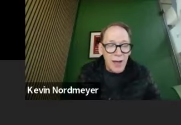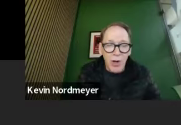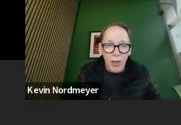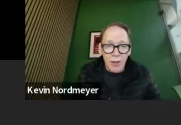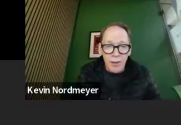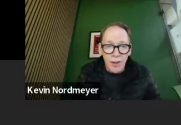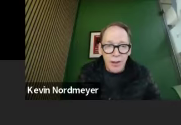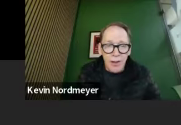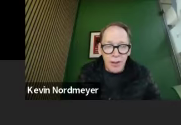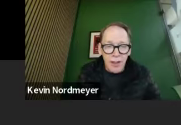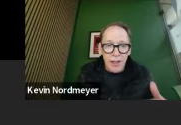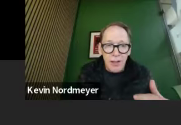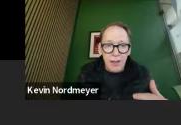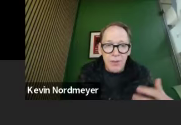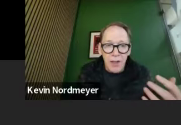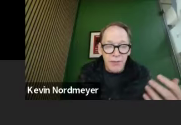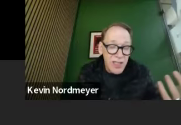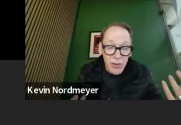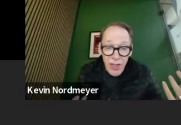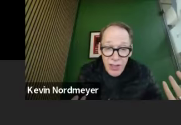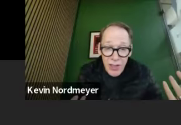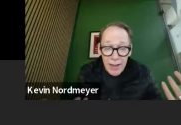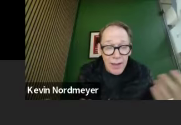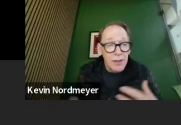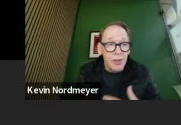how Tom Harkin conducted himself, still does today,